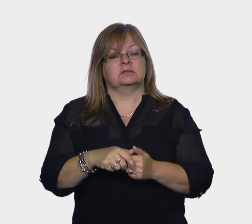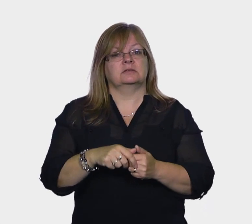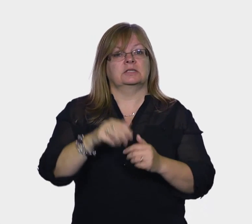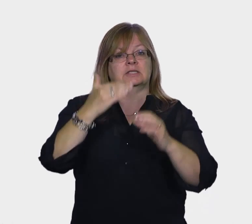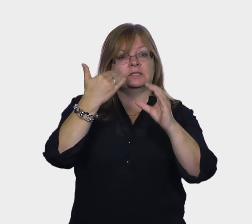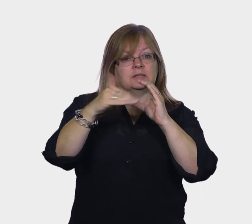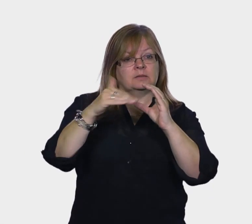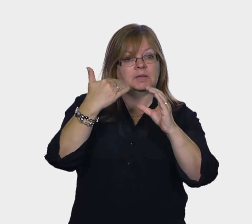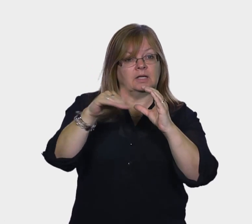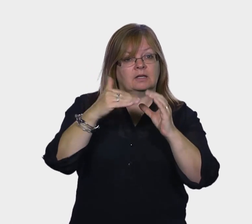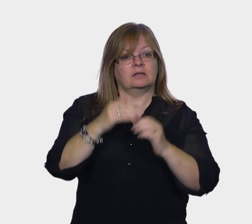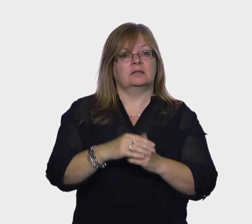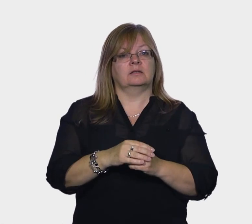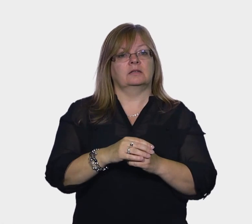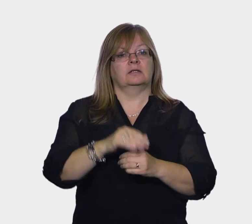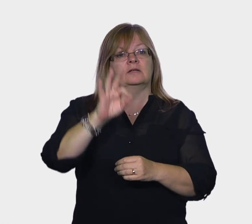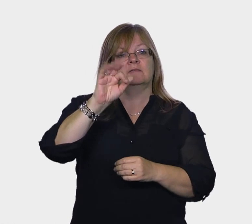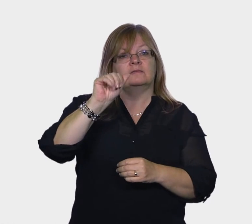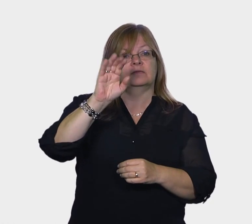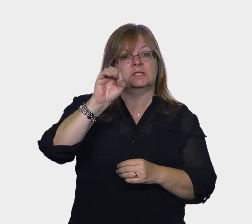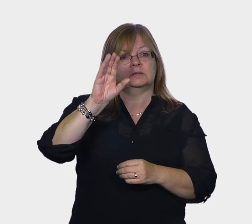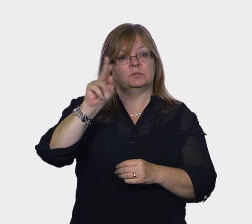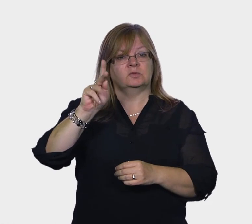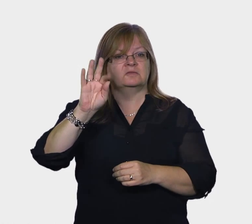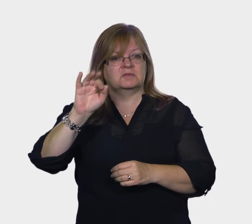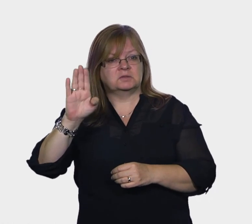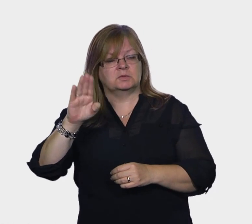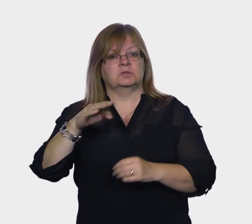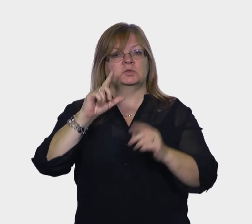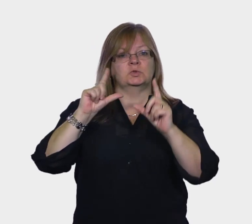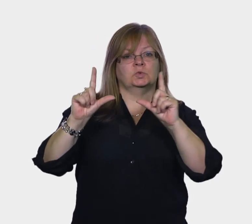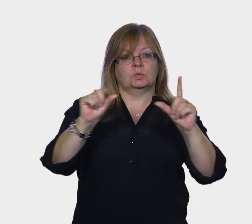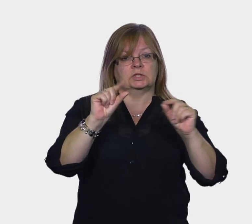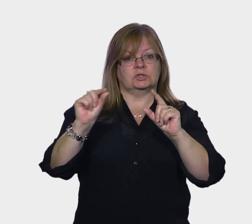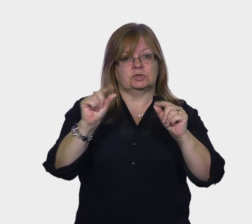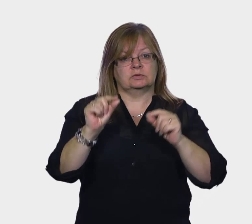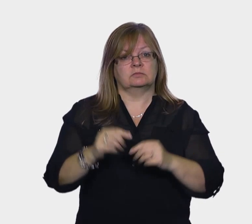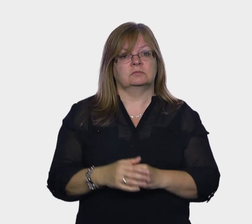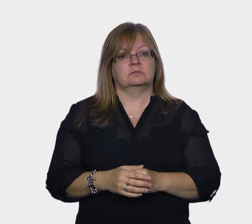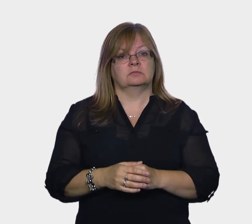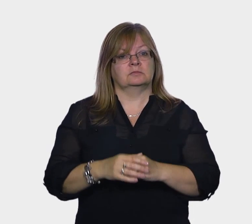email, Facebook and Twitter.